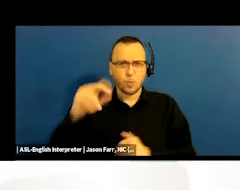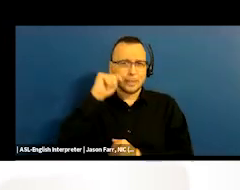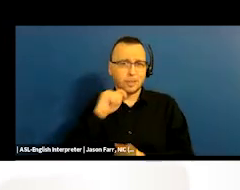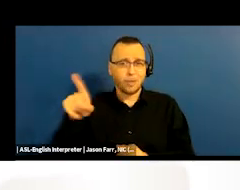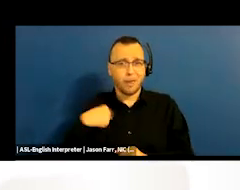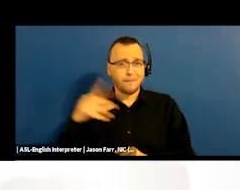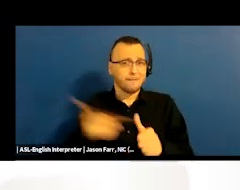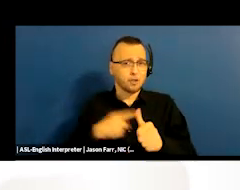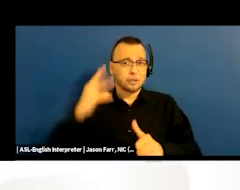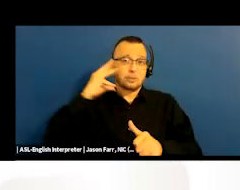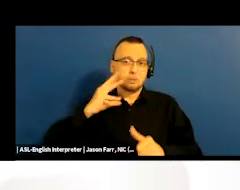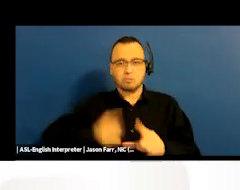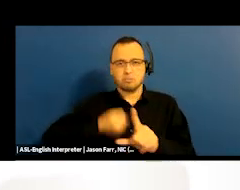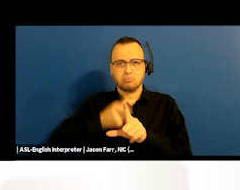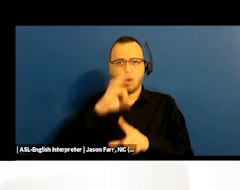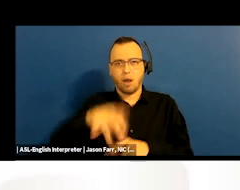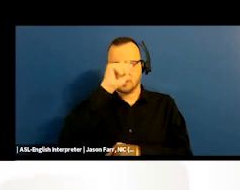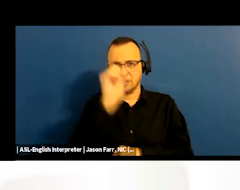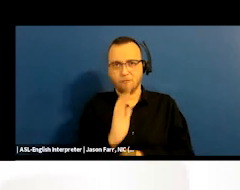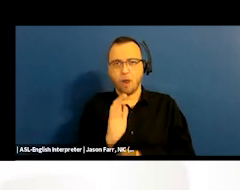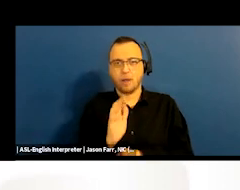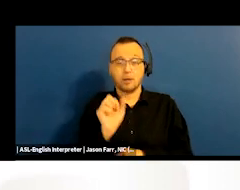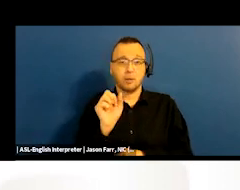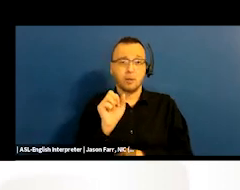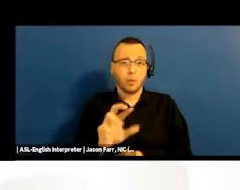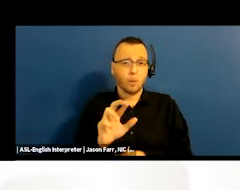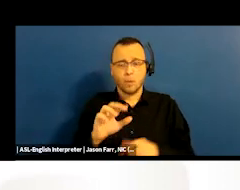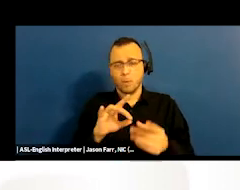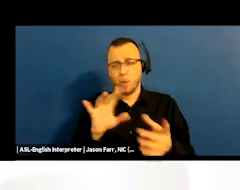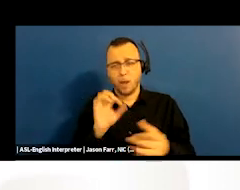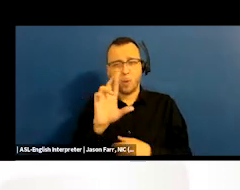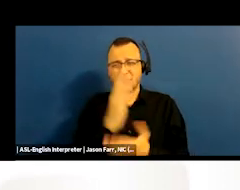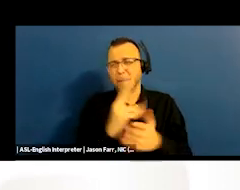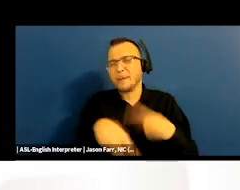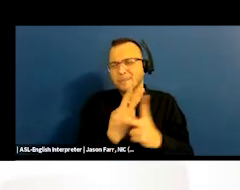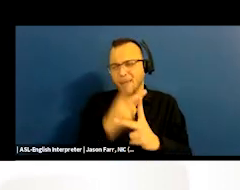a very level body language, and it's facial expressions as well. And so, I also work